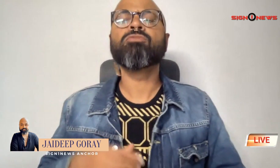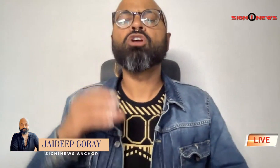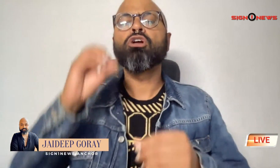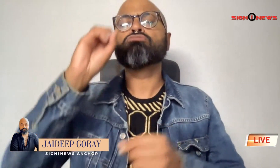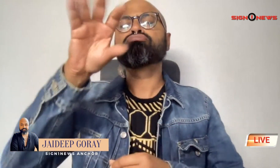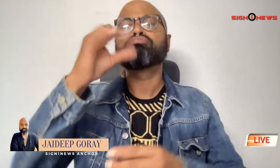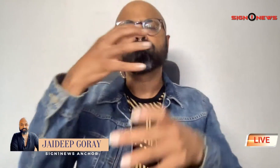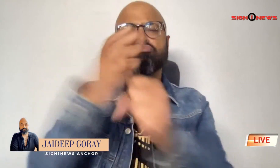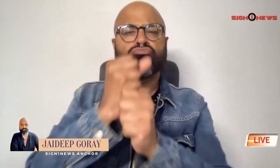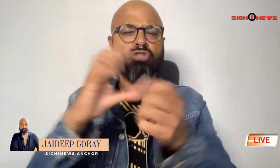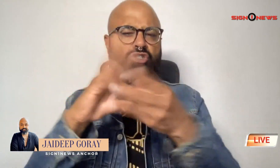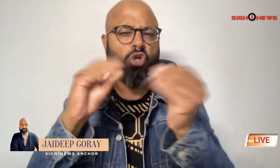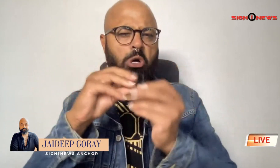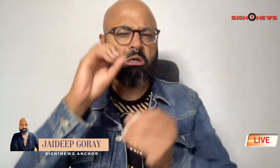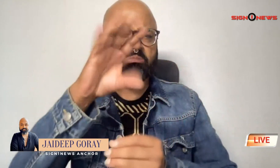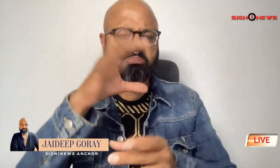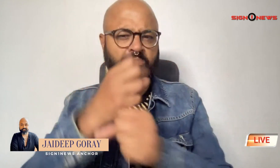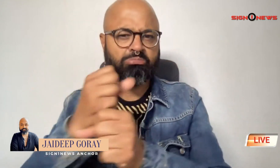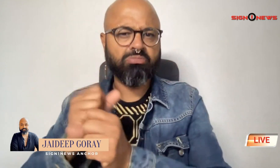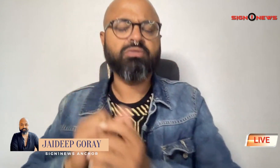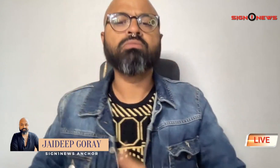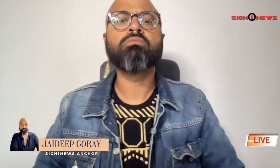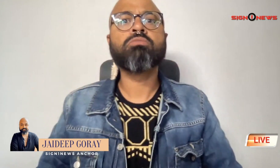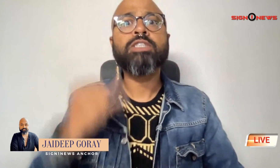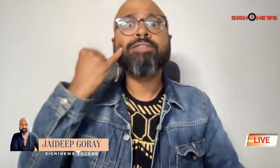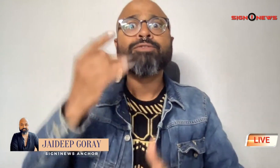here is a quick look at the top trending stories making headlines today